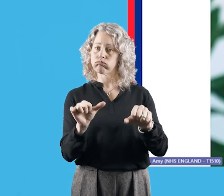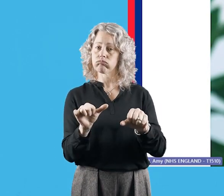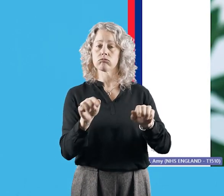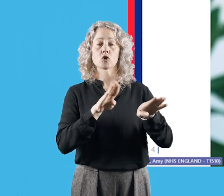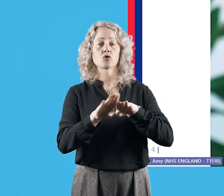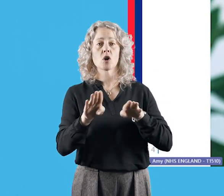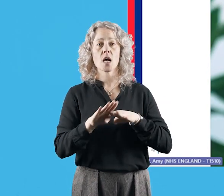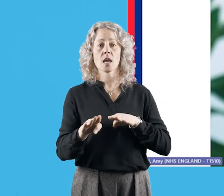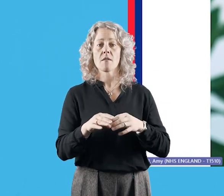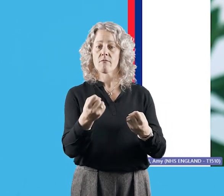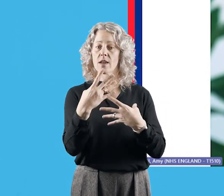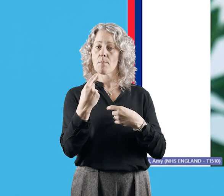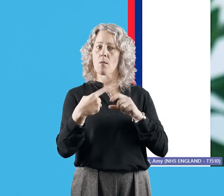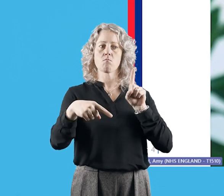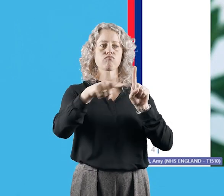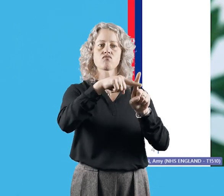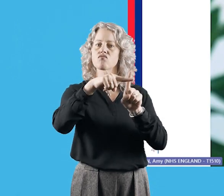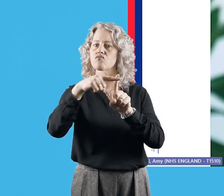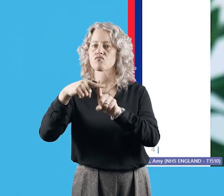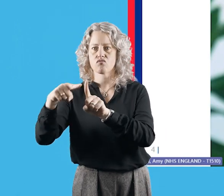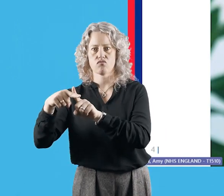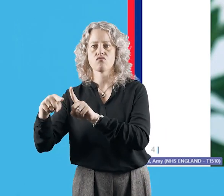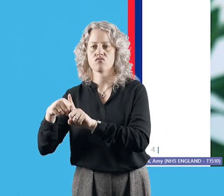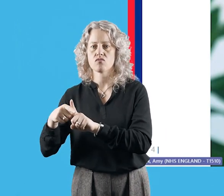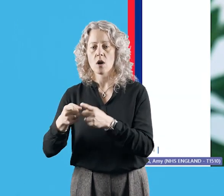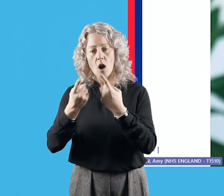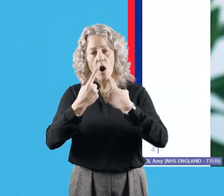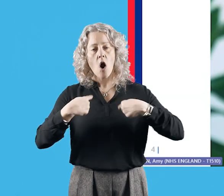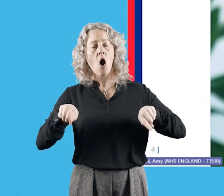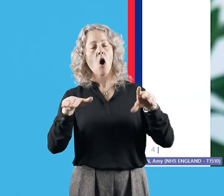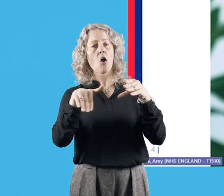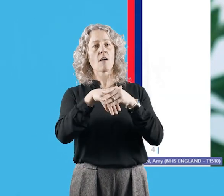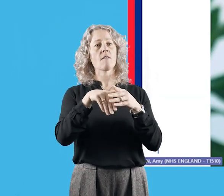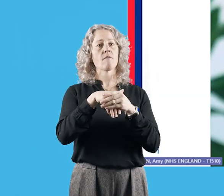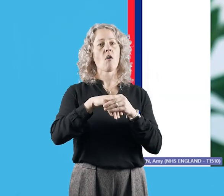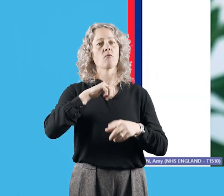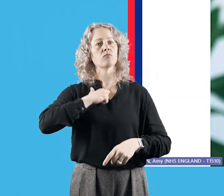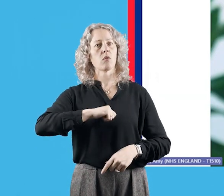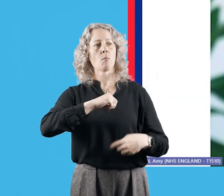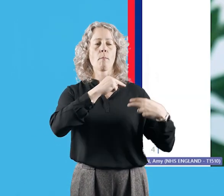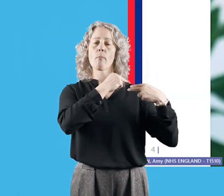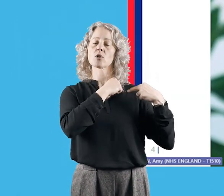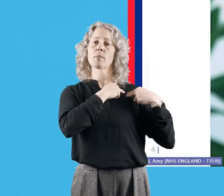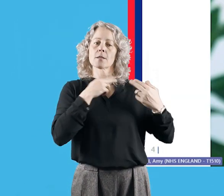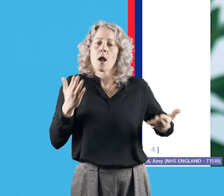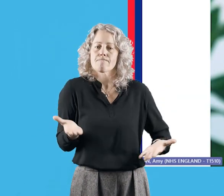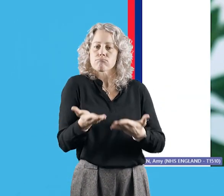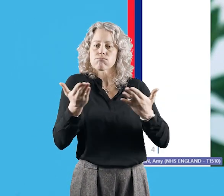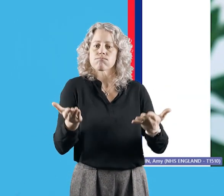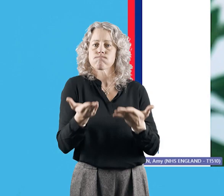has likewise been overwhelmingly positive. We all have a part to play to keep up this momentum and achieve the positive